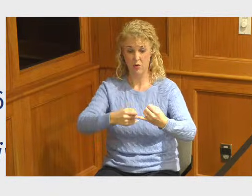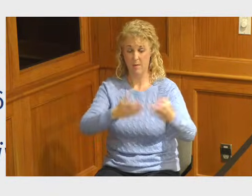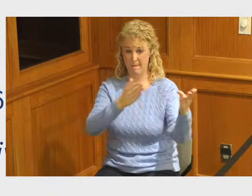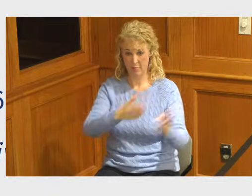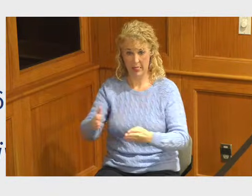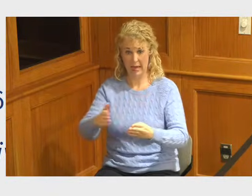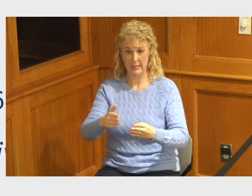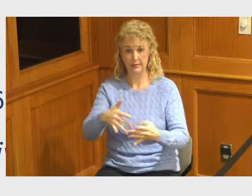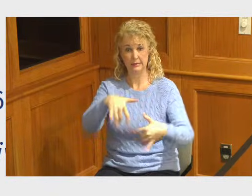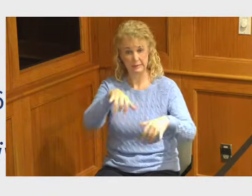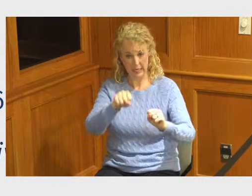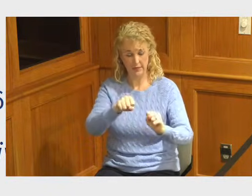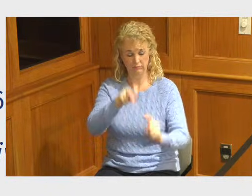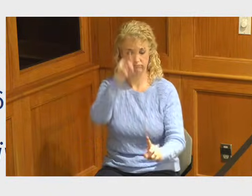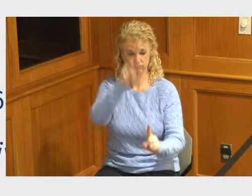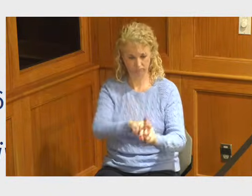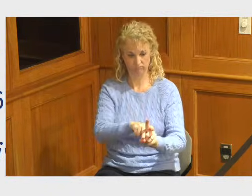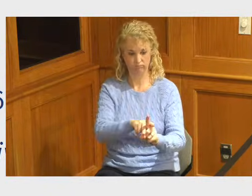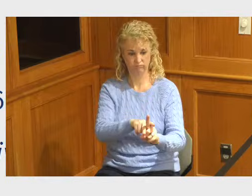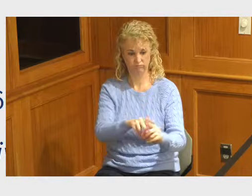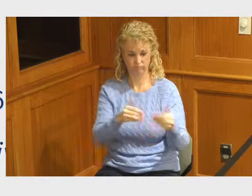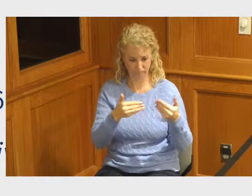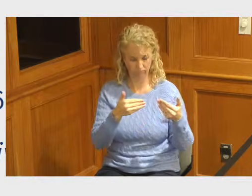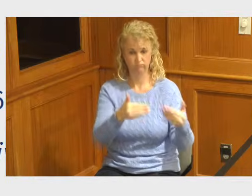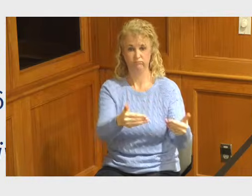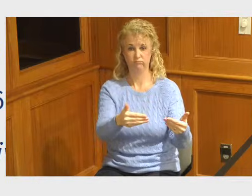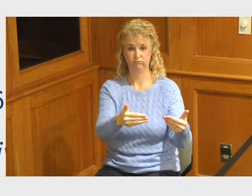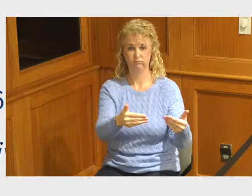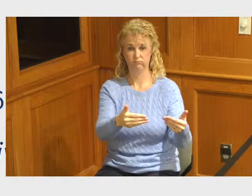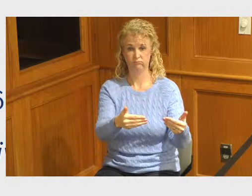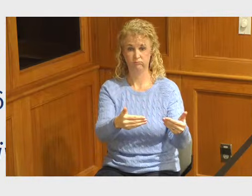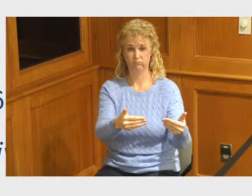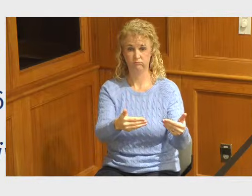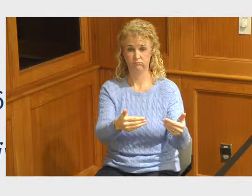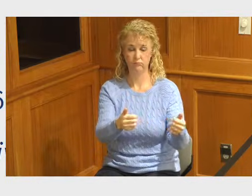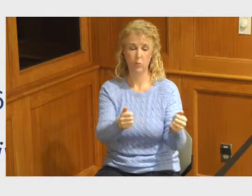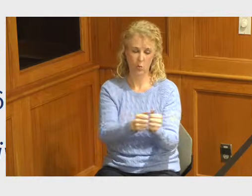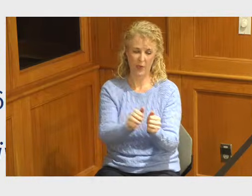confident we can we can we're we're going to make these final determinations with your all you know